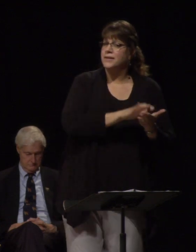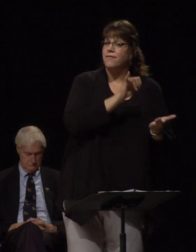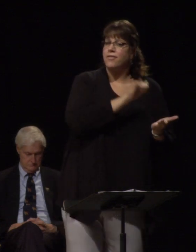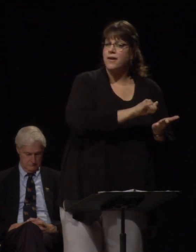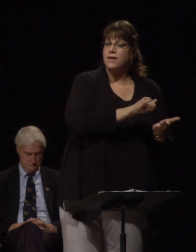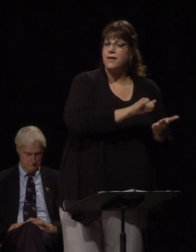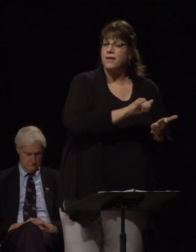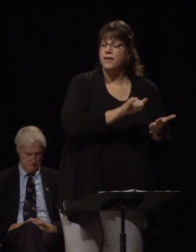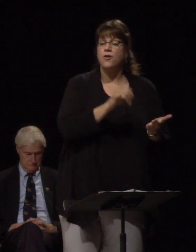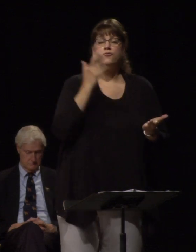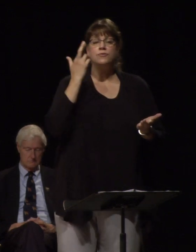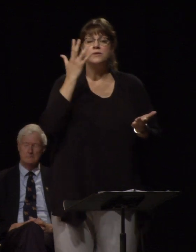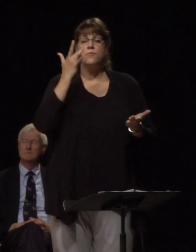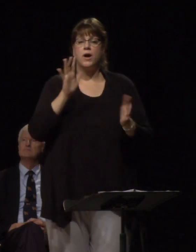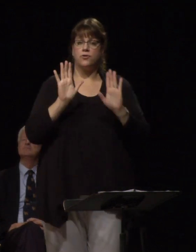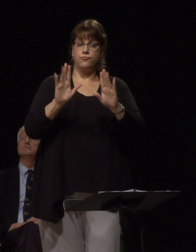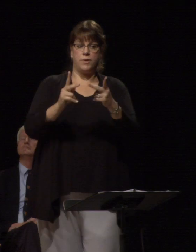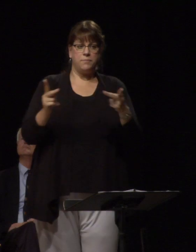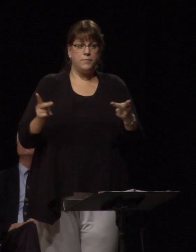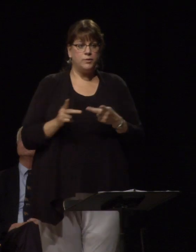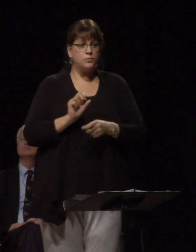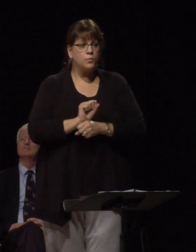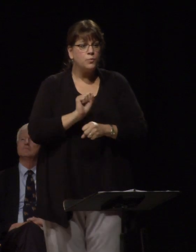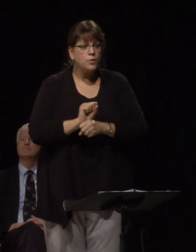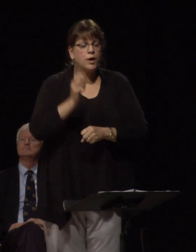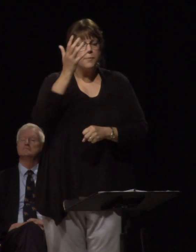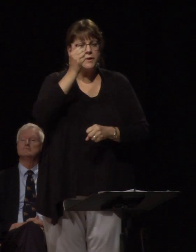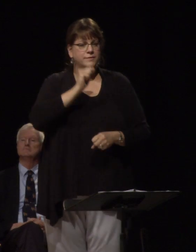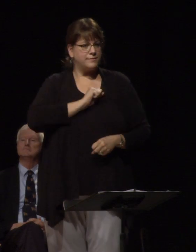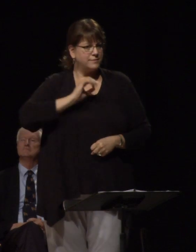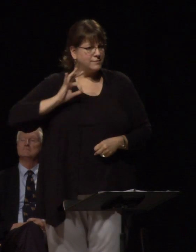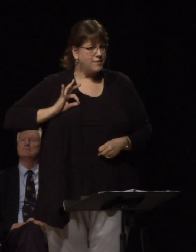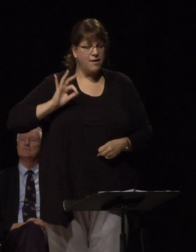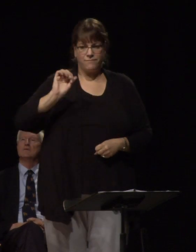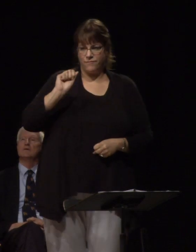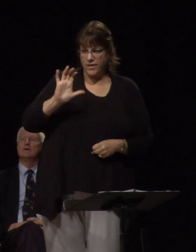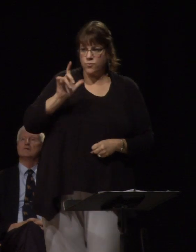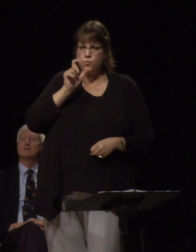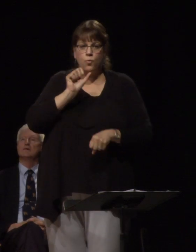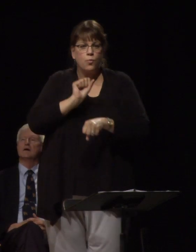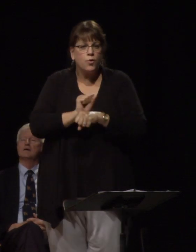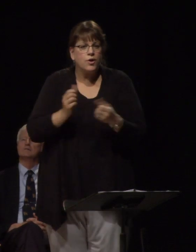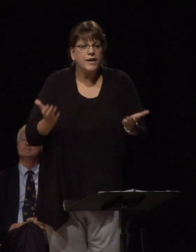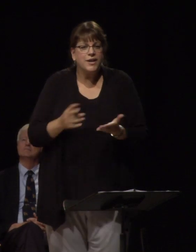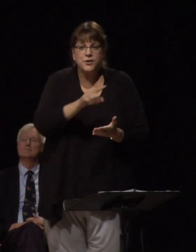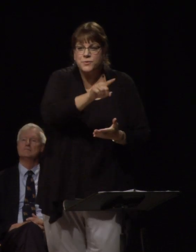COLLEGIALITY OF THE STAFF AND FACULTY WHO WORK HERE. NONE OF US CAN DO OUR JOB IN A